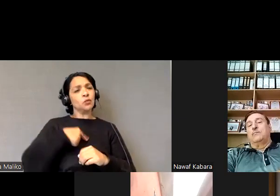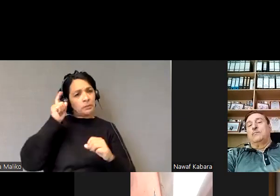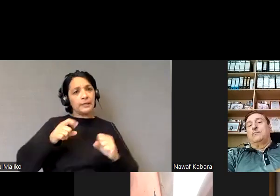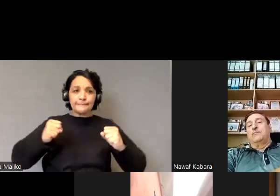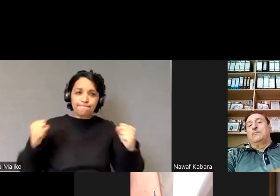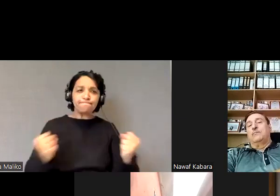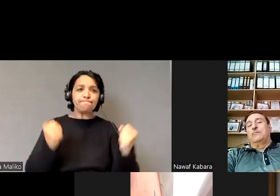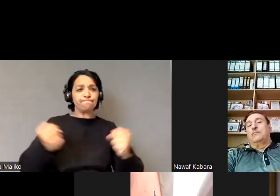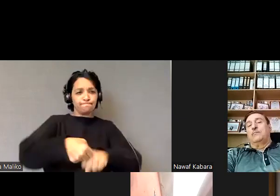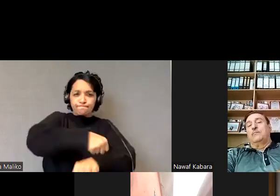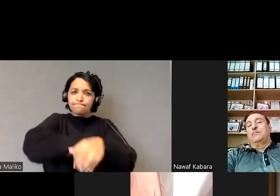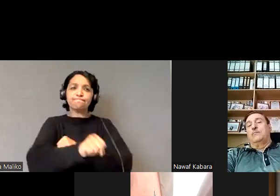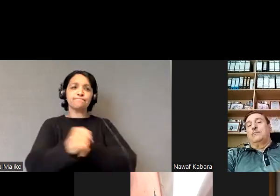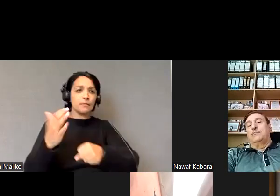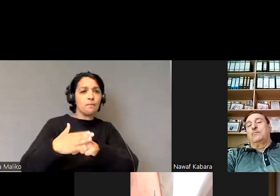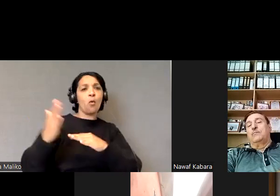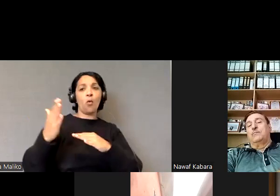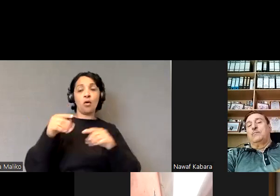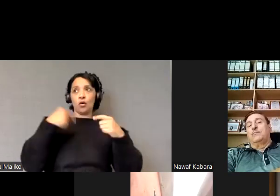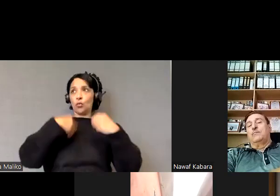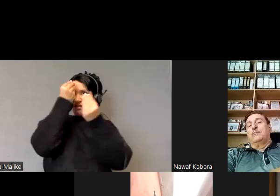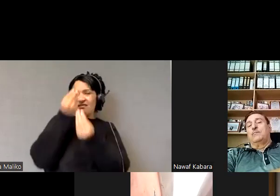That's why these kind of events are important and valuable.